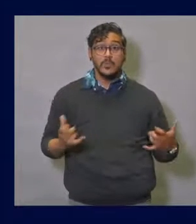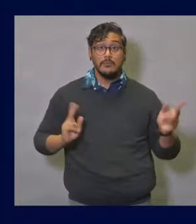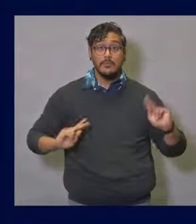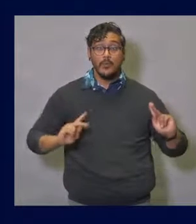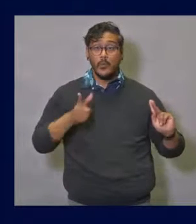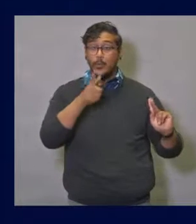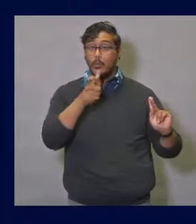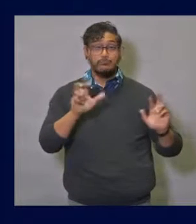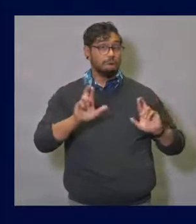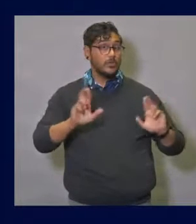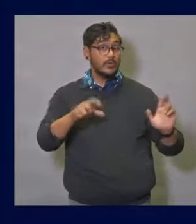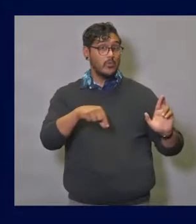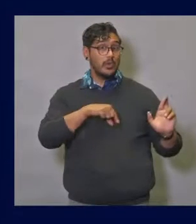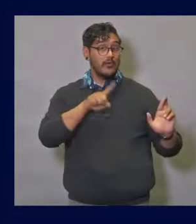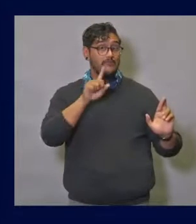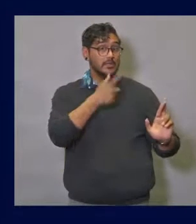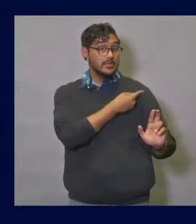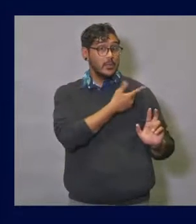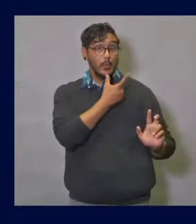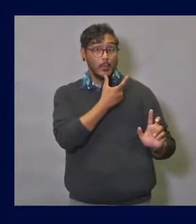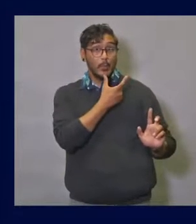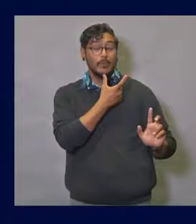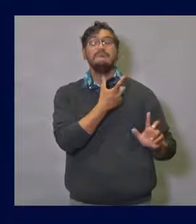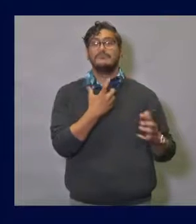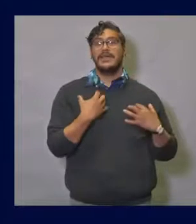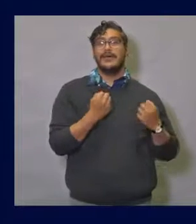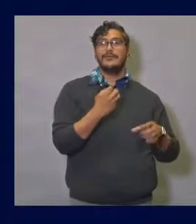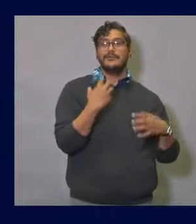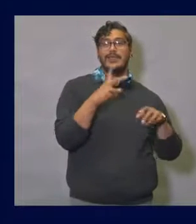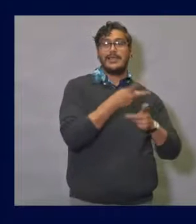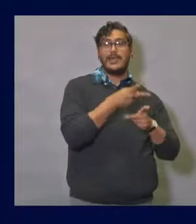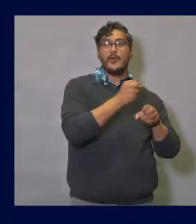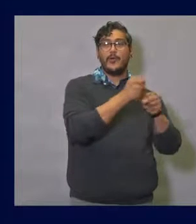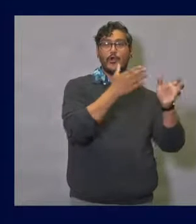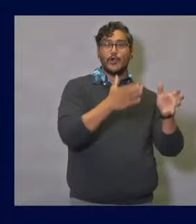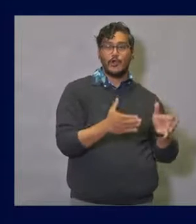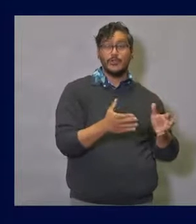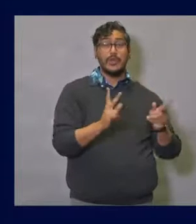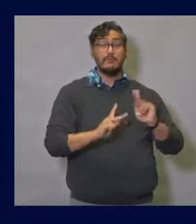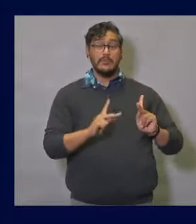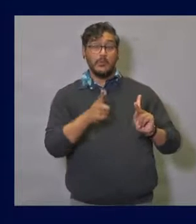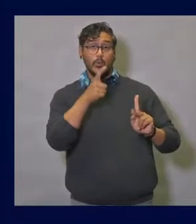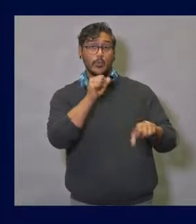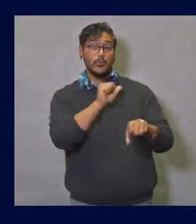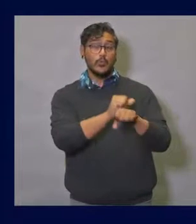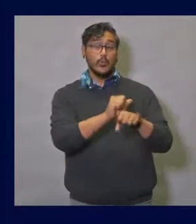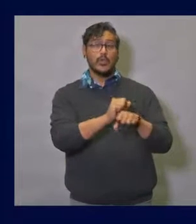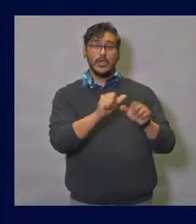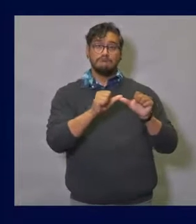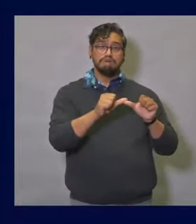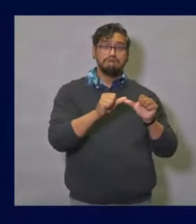MILLION DOSES WERE SECOND DOSES. CURRENTLY, PEOPLE WHO ARE ELIGIBLE FOR THE VACCINE INCLUDE